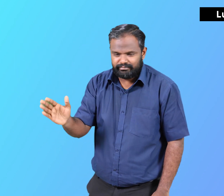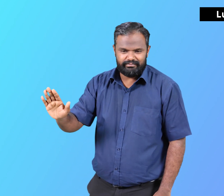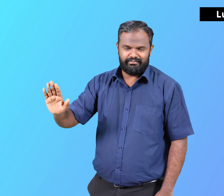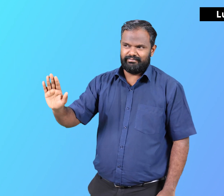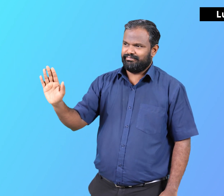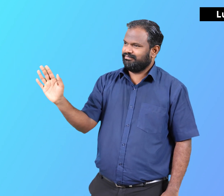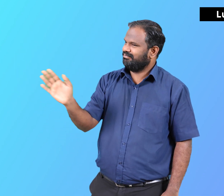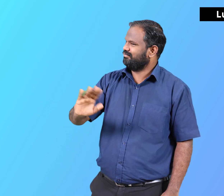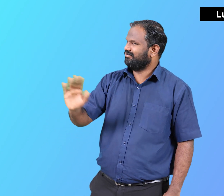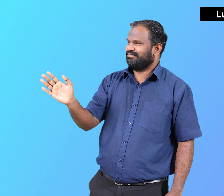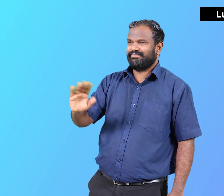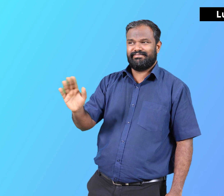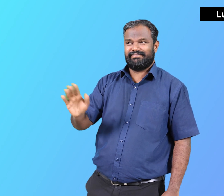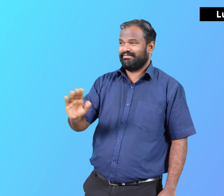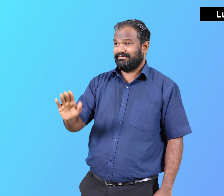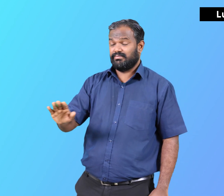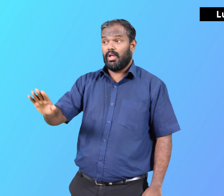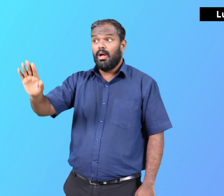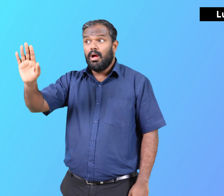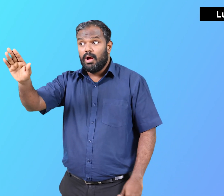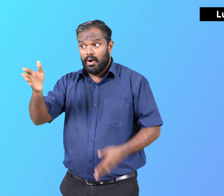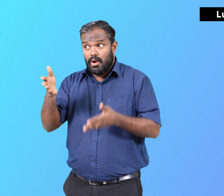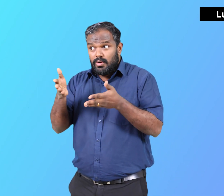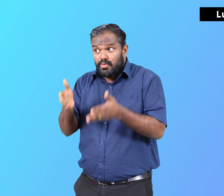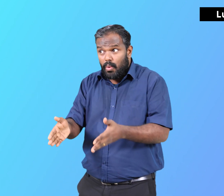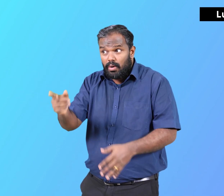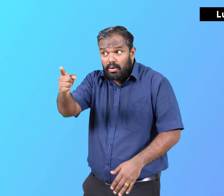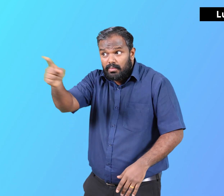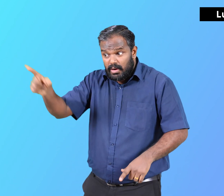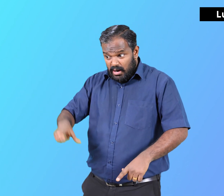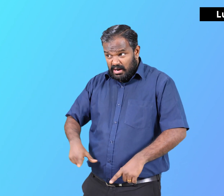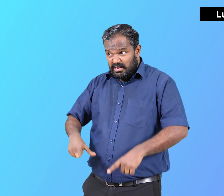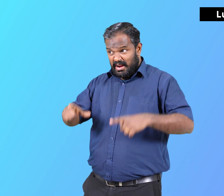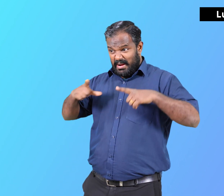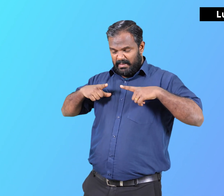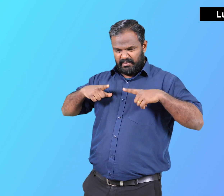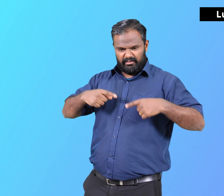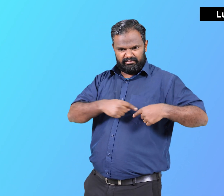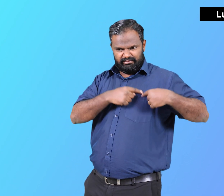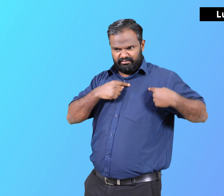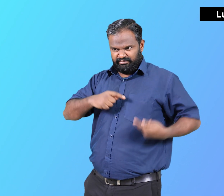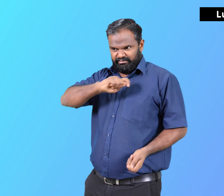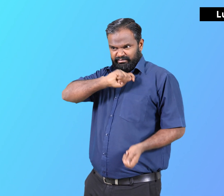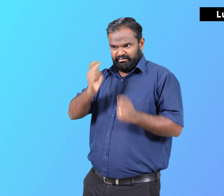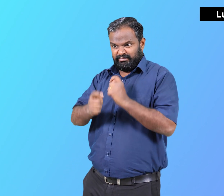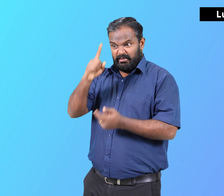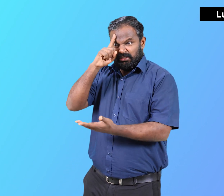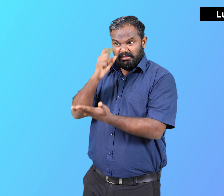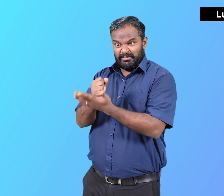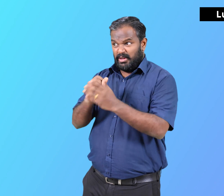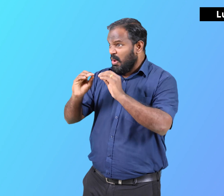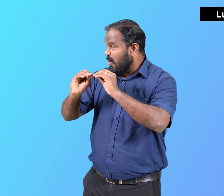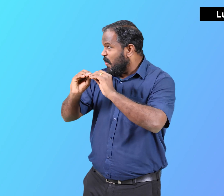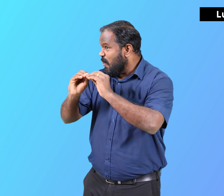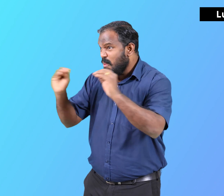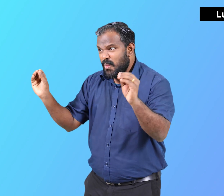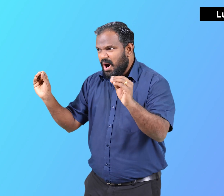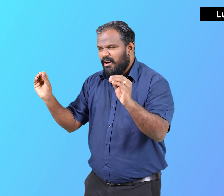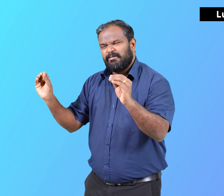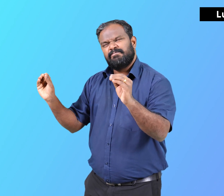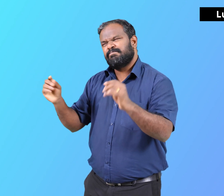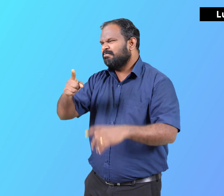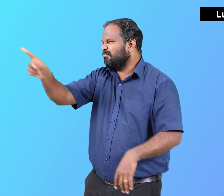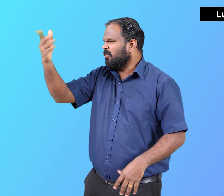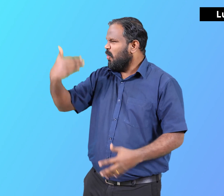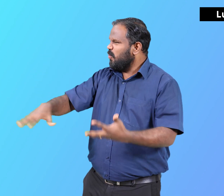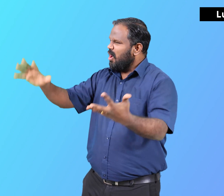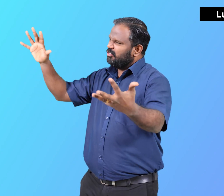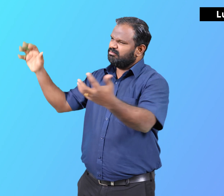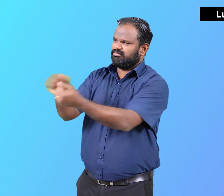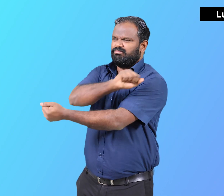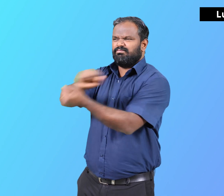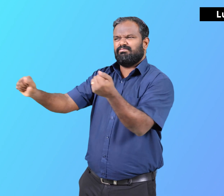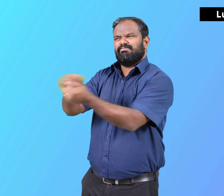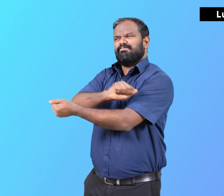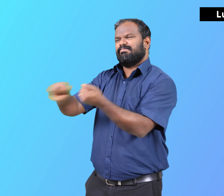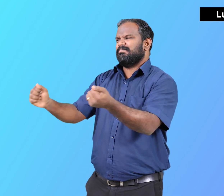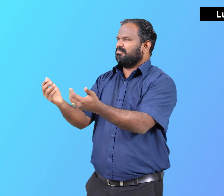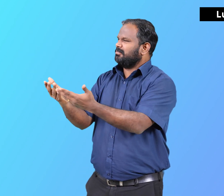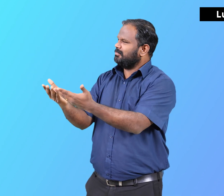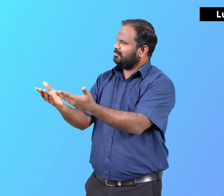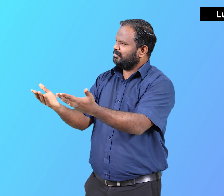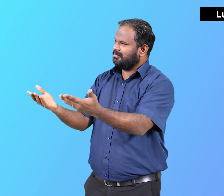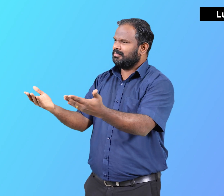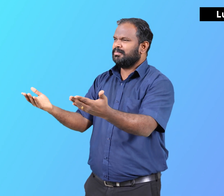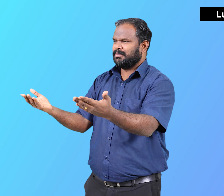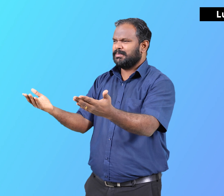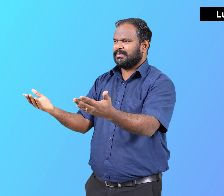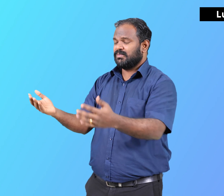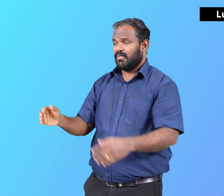No, they were not. But if you don’t decide now to change your lives, you will all be destroyed like those people!